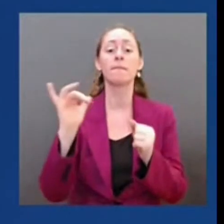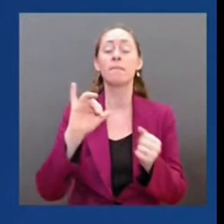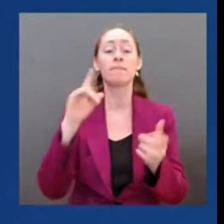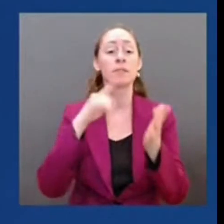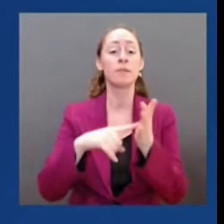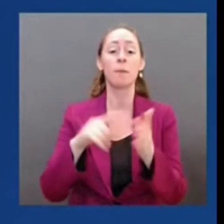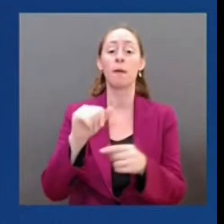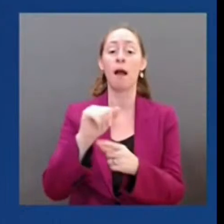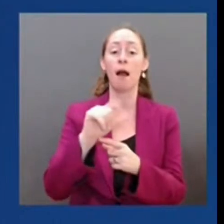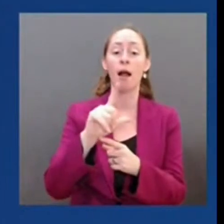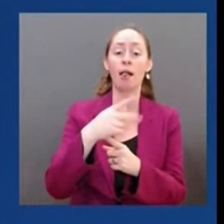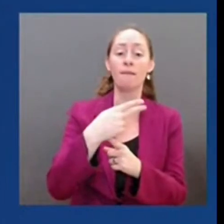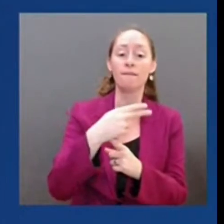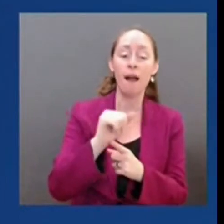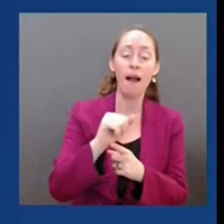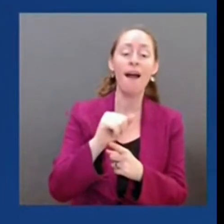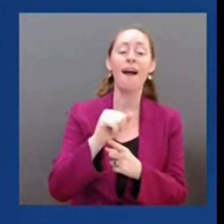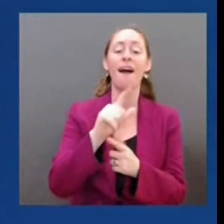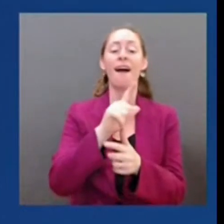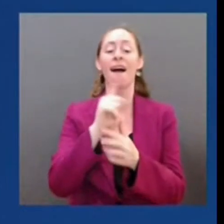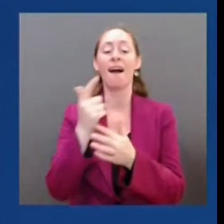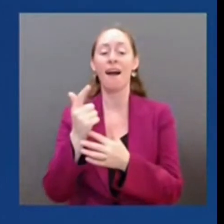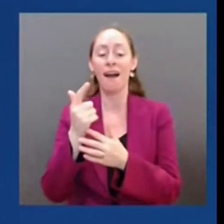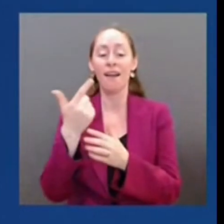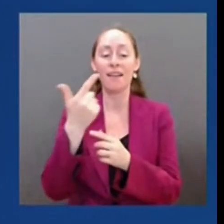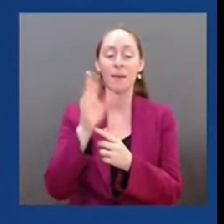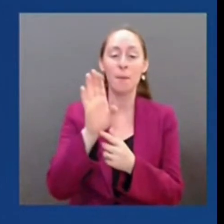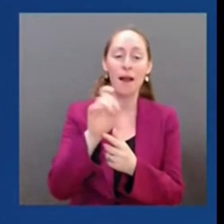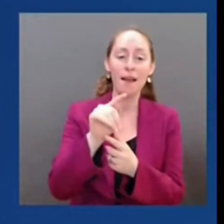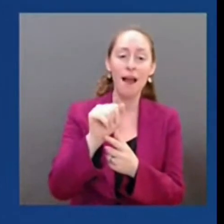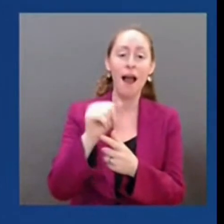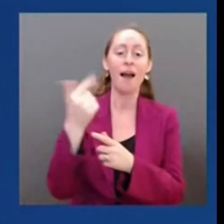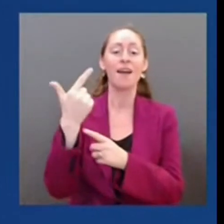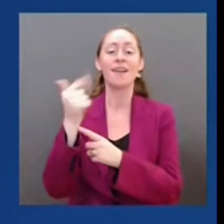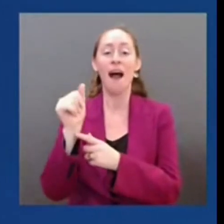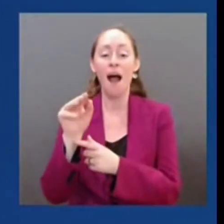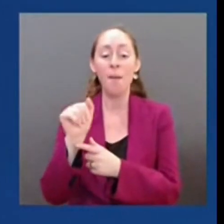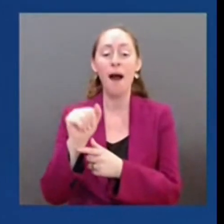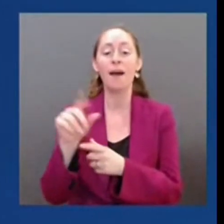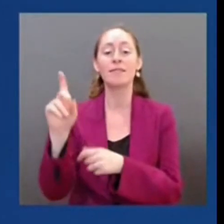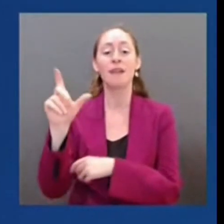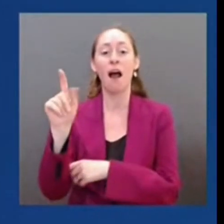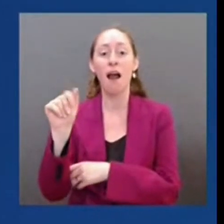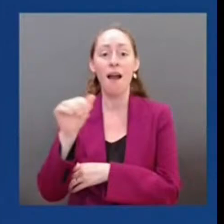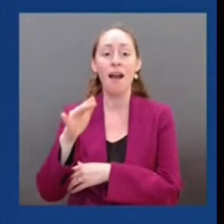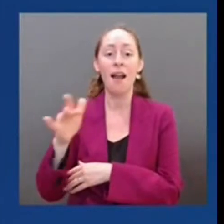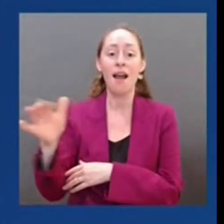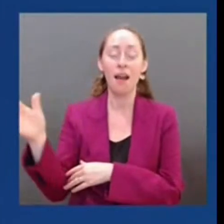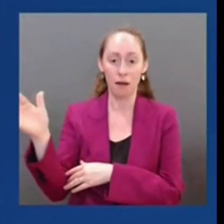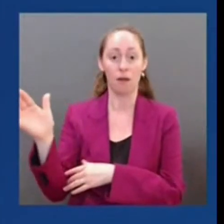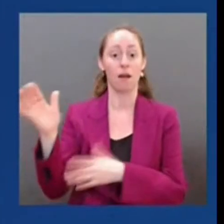FROM A GROUP OF ALPHABETA GAMMA